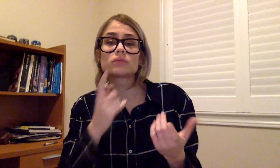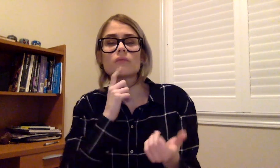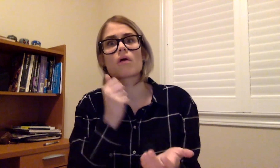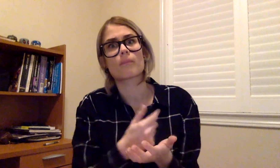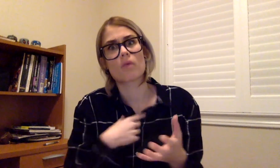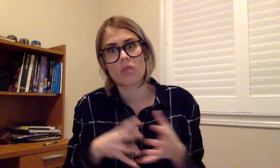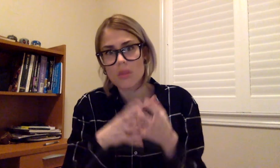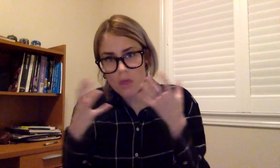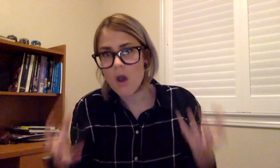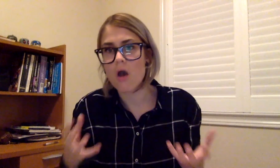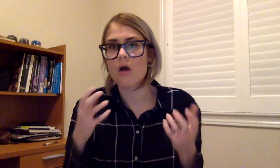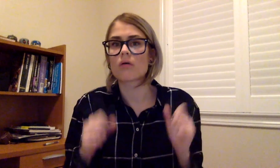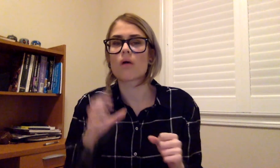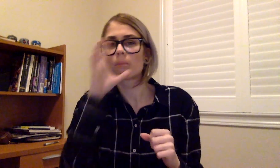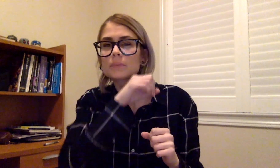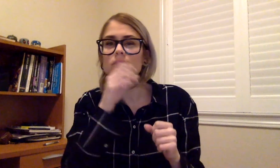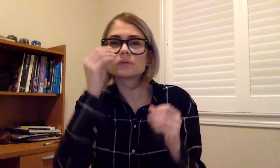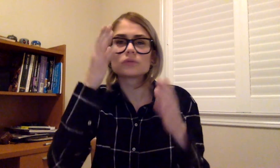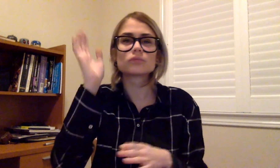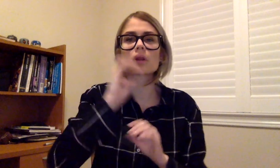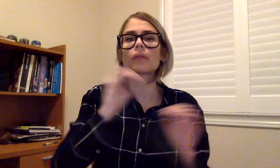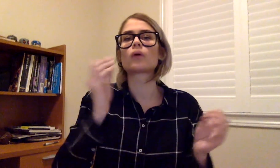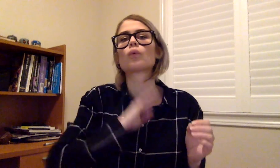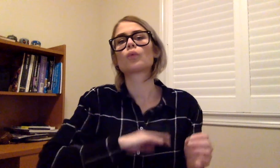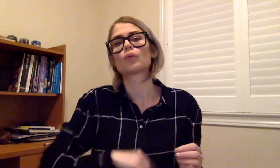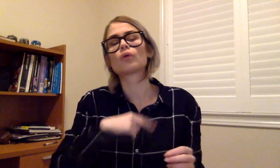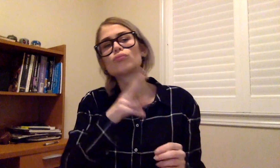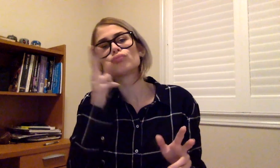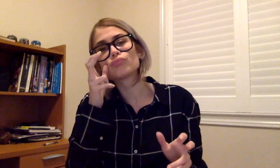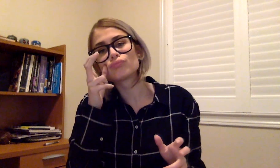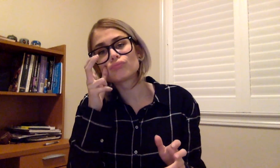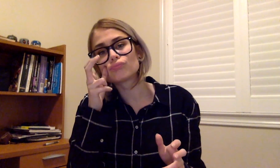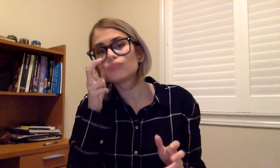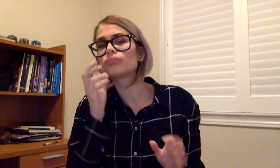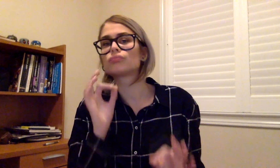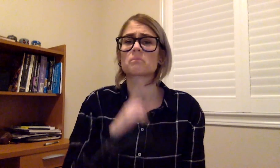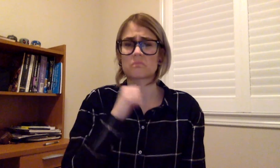It did help me a lot to have interpreters so I wouldn't miss what the professor was saying.